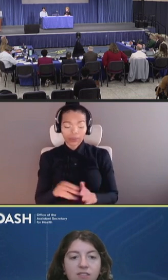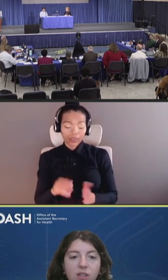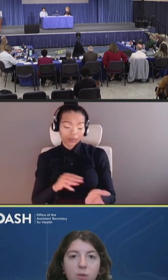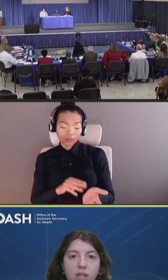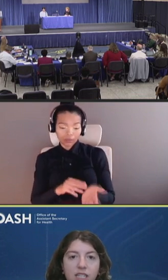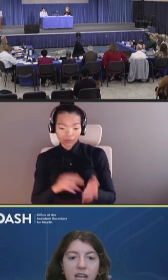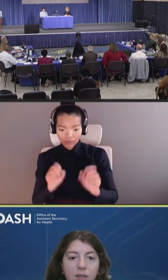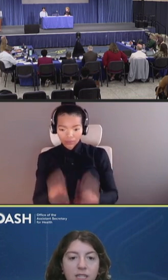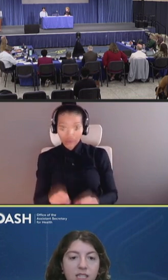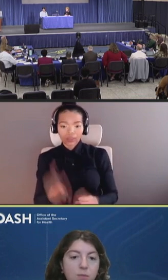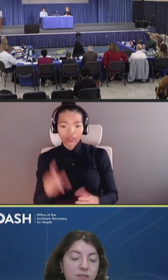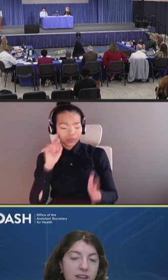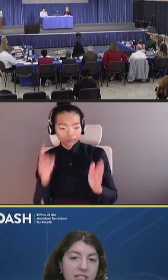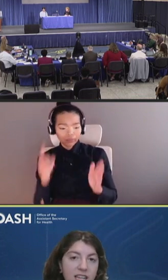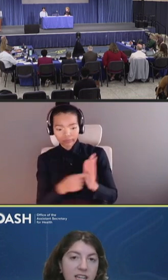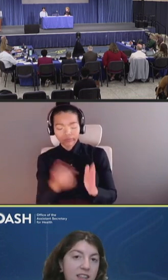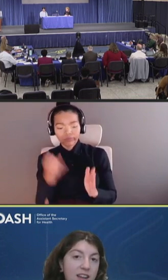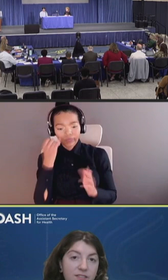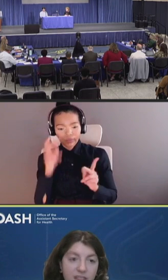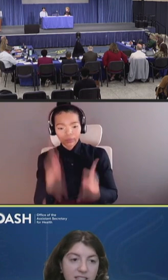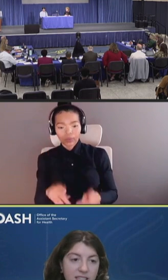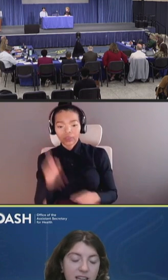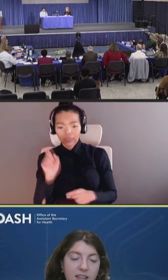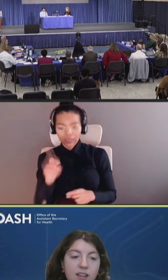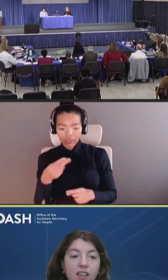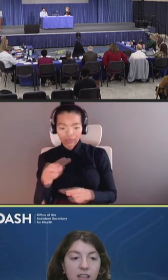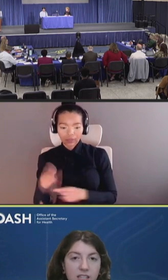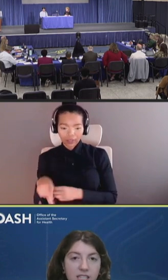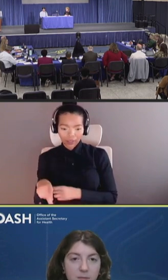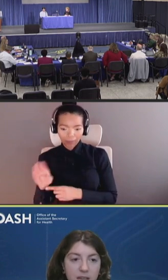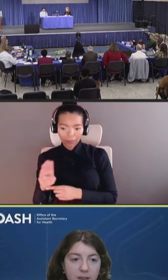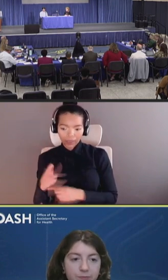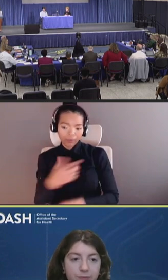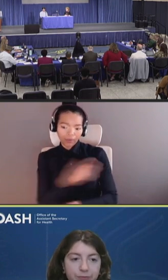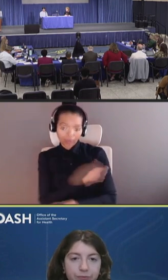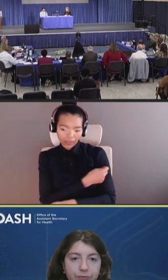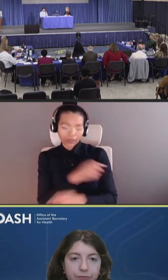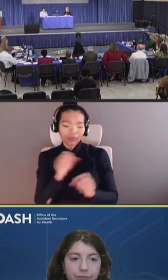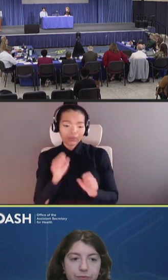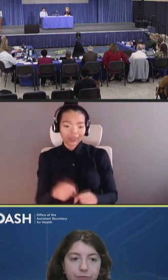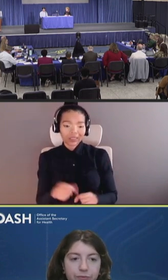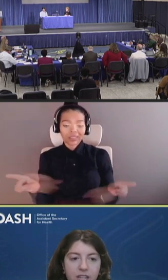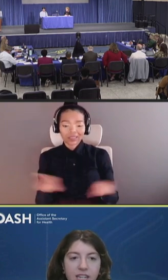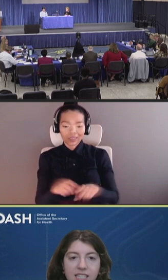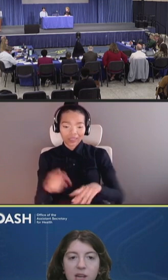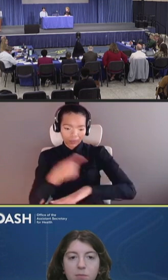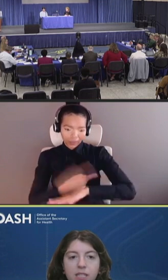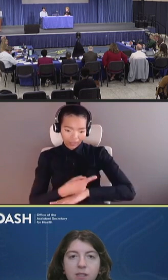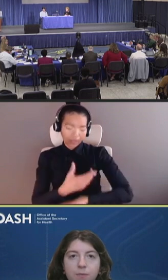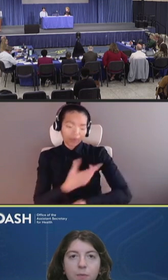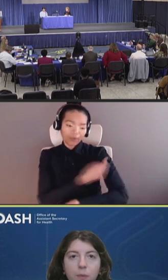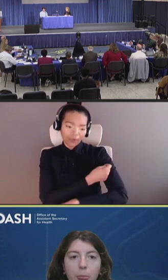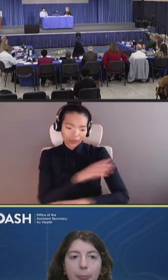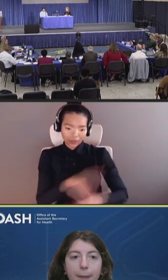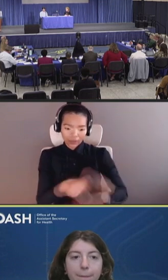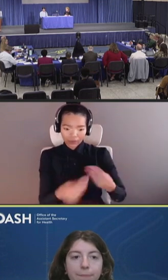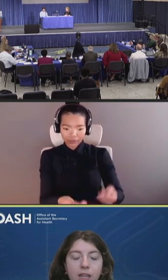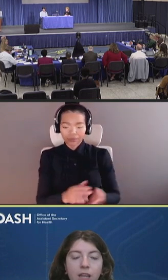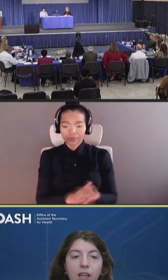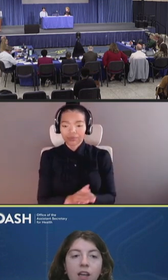someone needs a hepatitis B vaccine and then vaccinate in the same day. Next slide please.